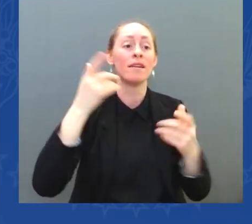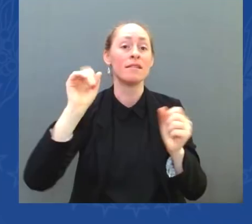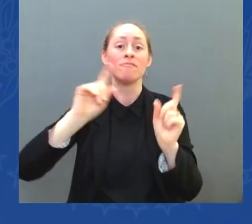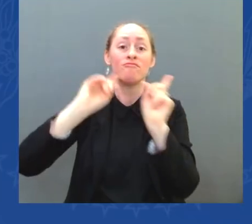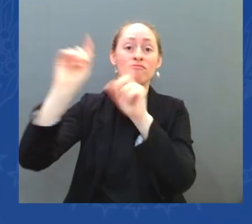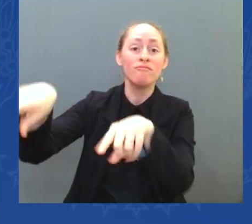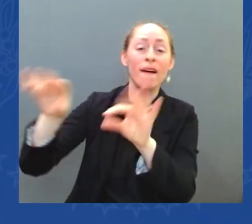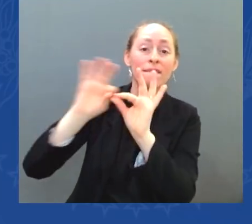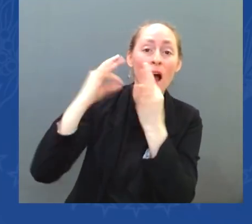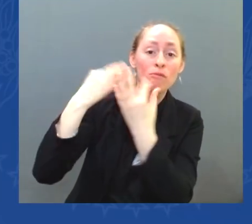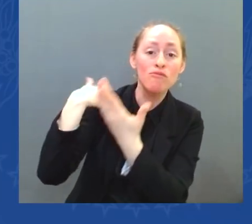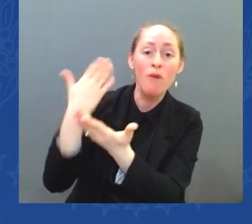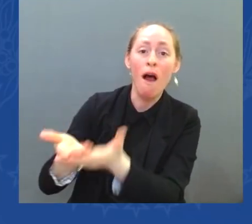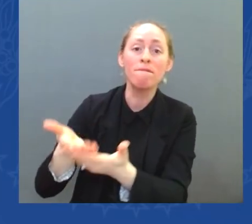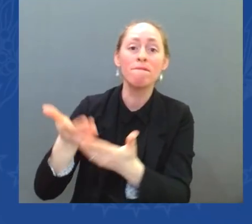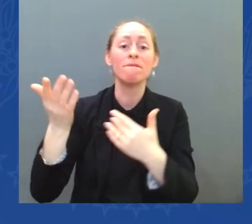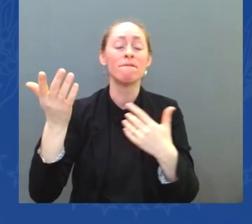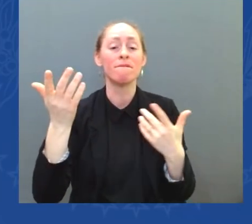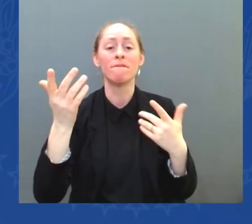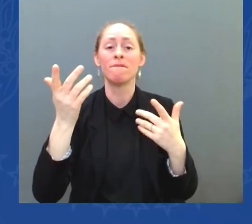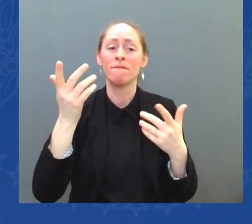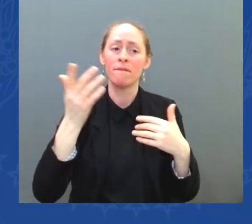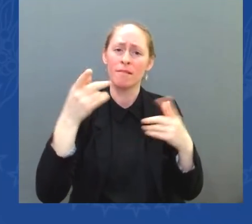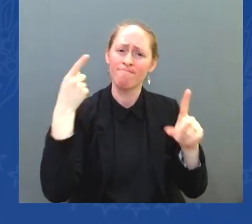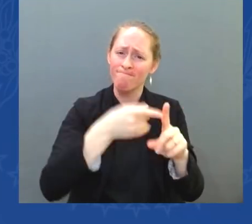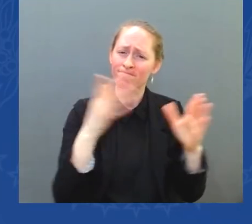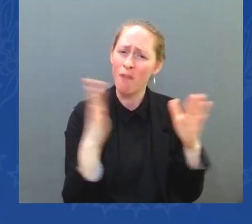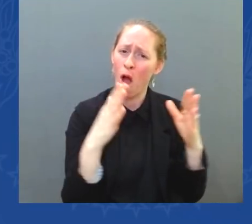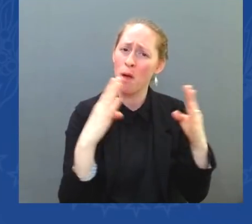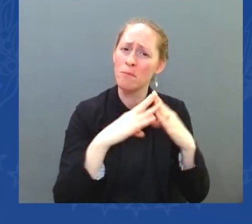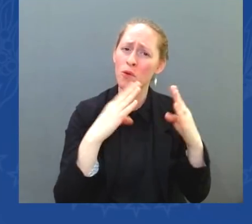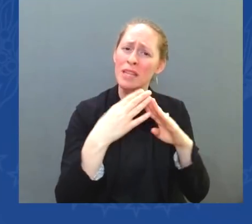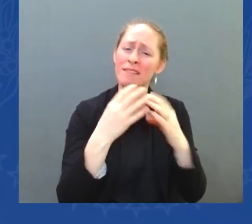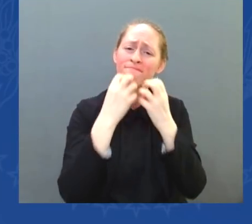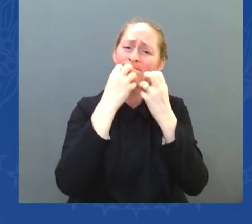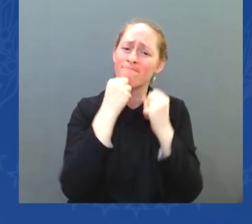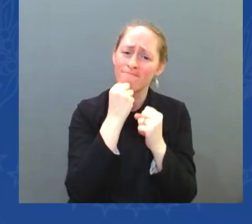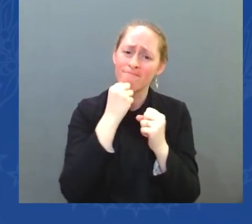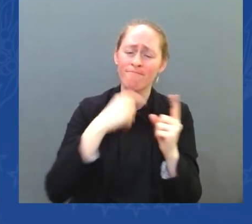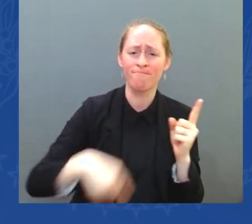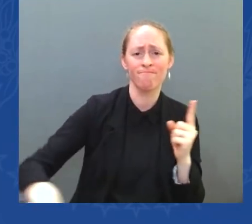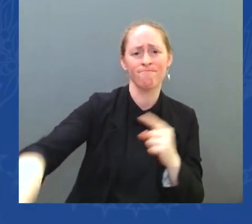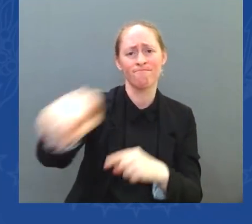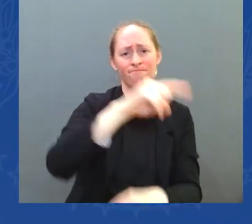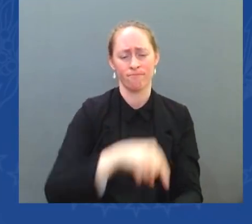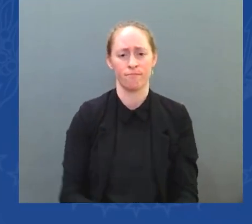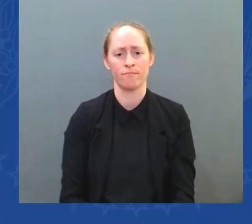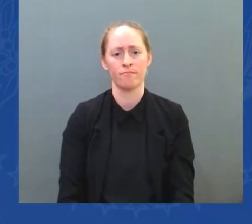call you home -- this home: You matter. You matter. We see you. Not a joke.